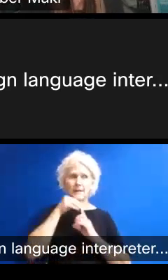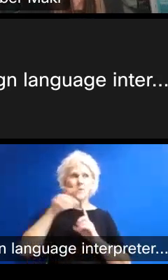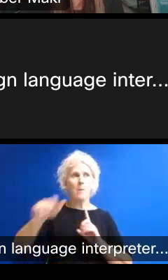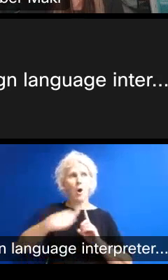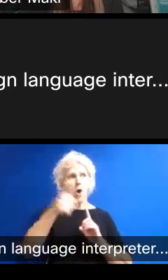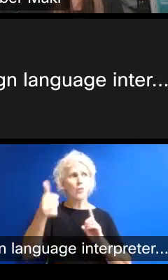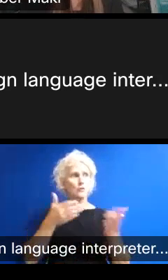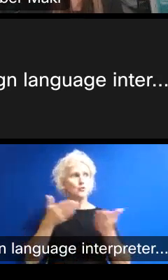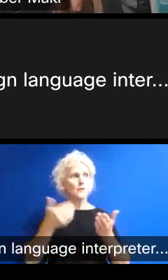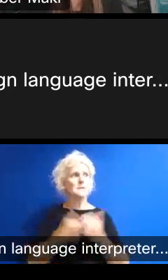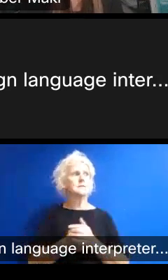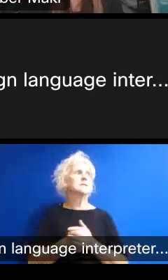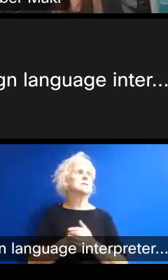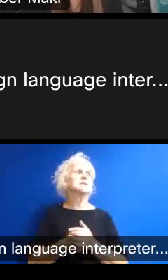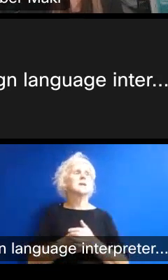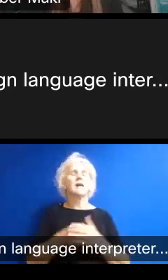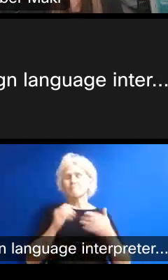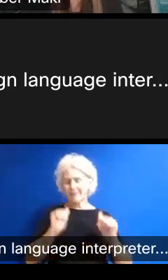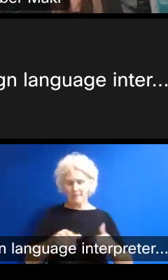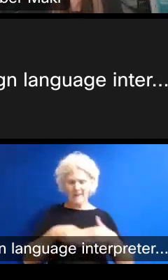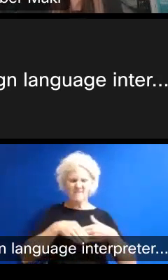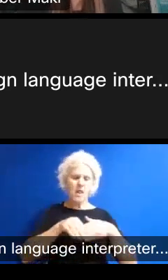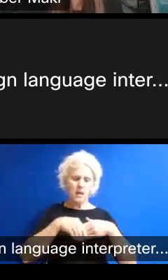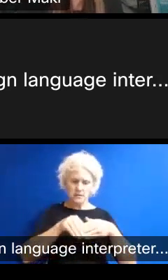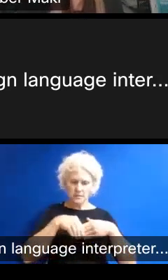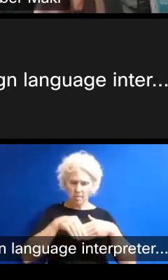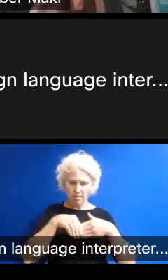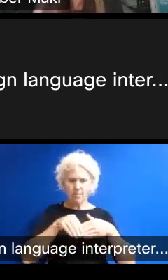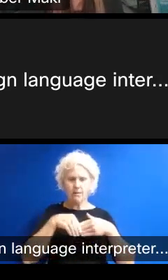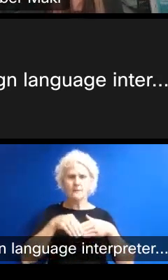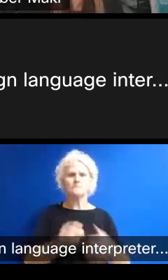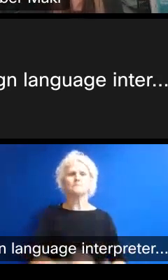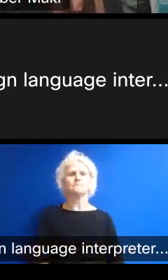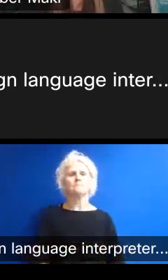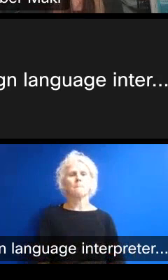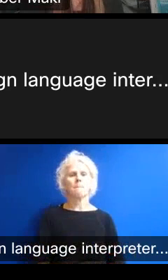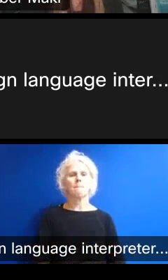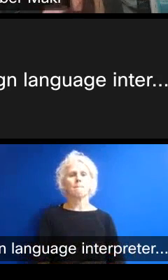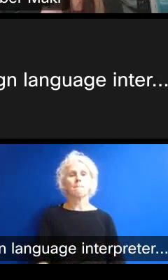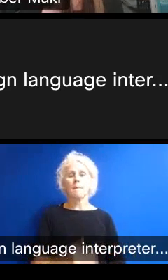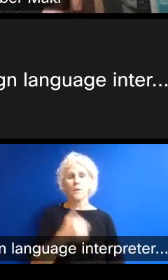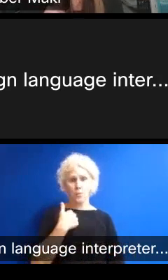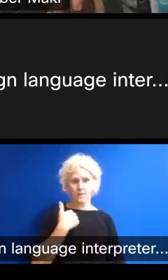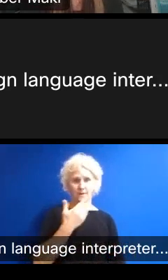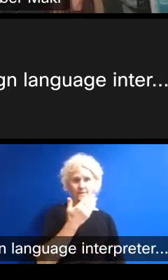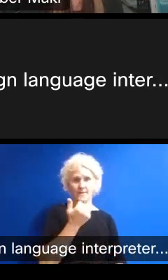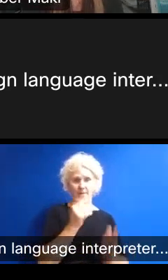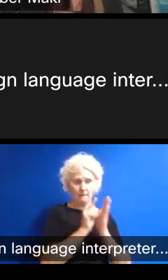be really flexible in how it's delivered. So, 15 minute units. That means the service is really,